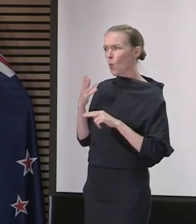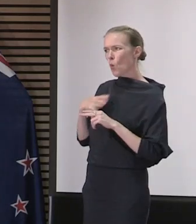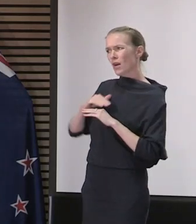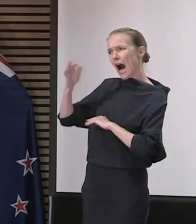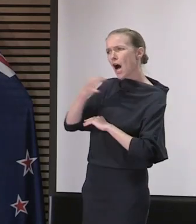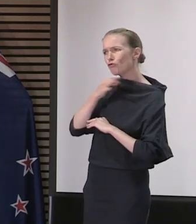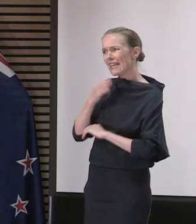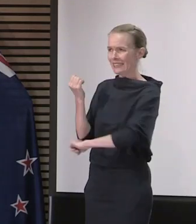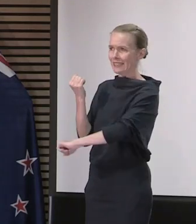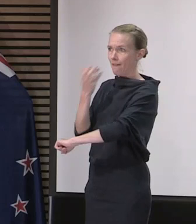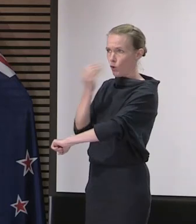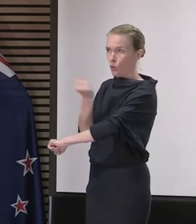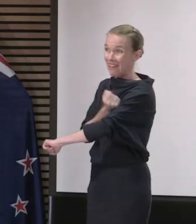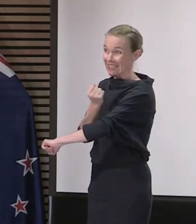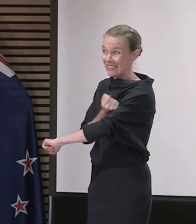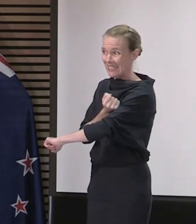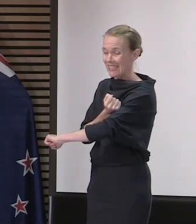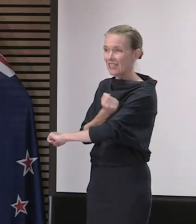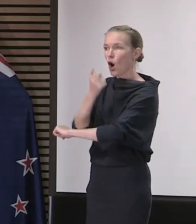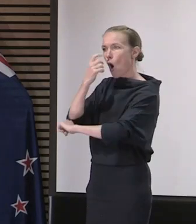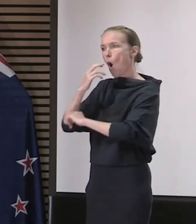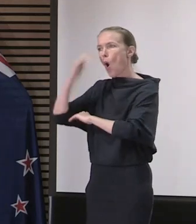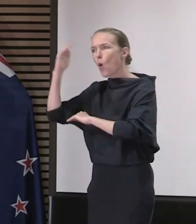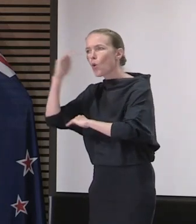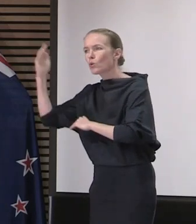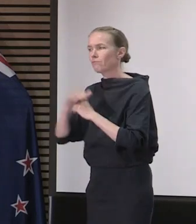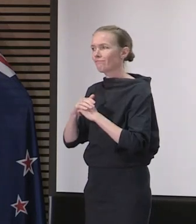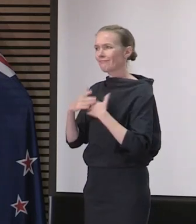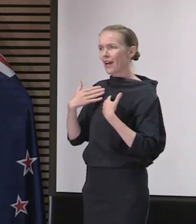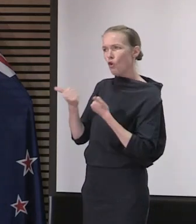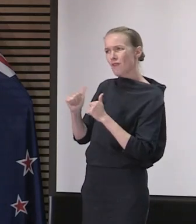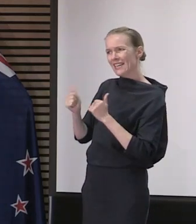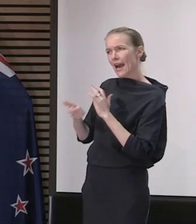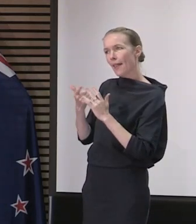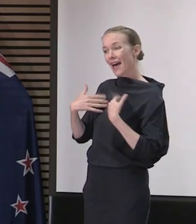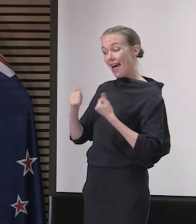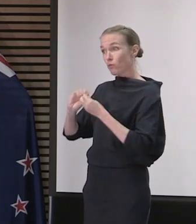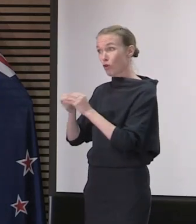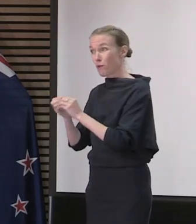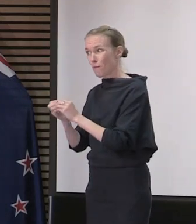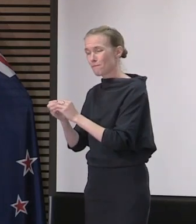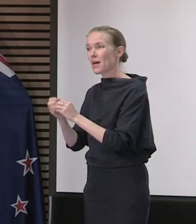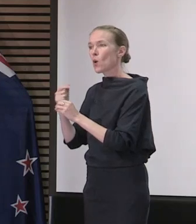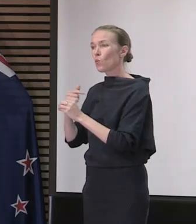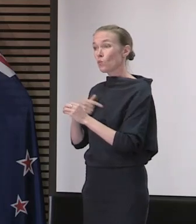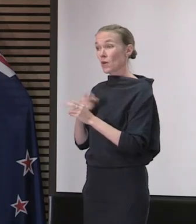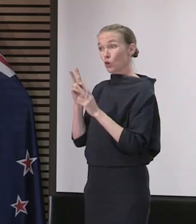has been important for us to prioritise those vulnerable groups early on, hence we